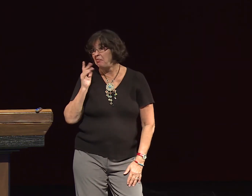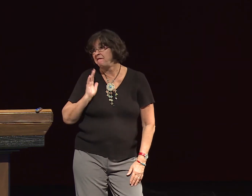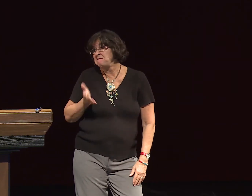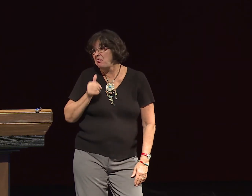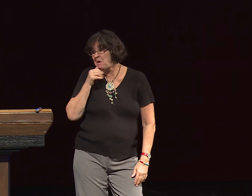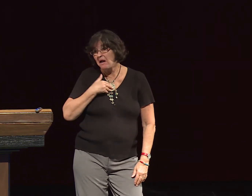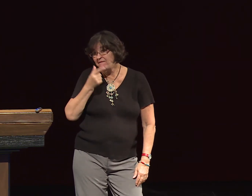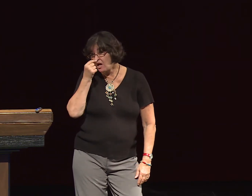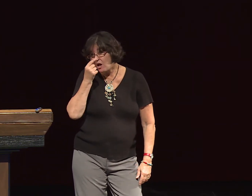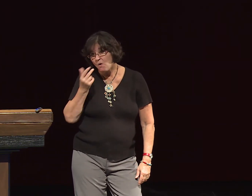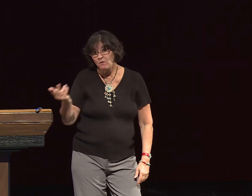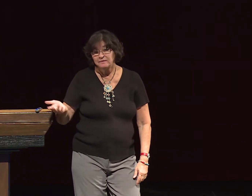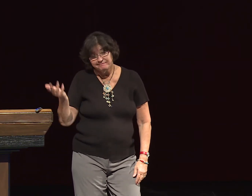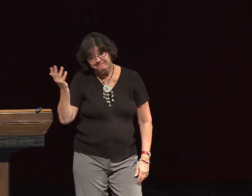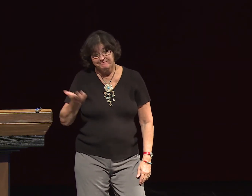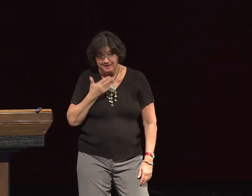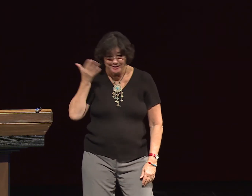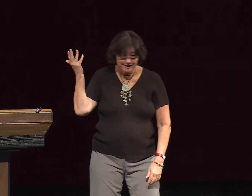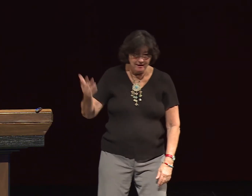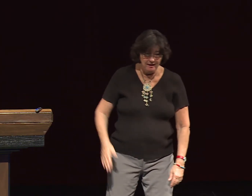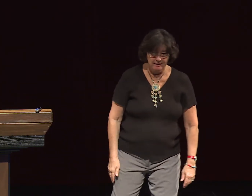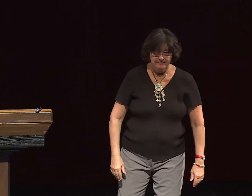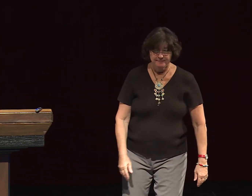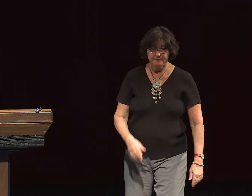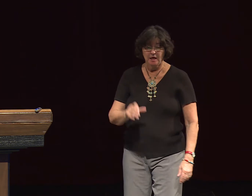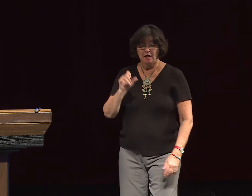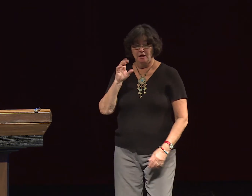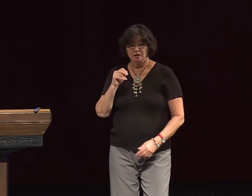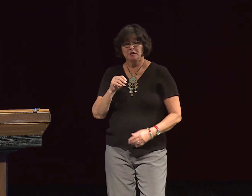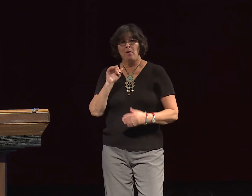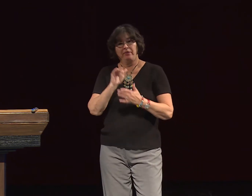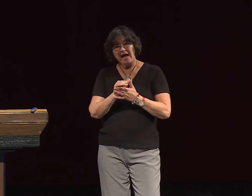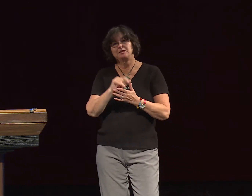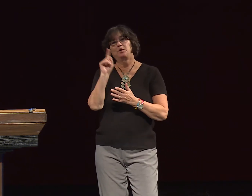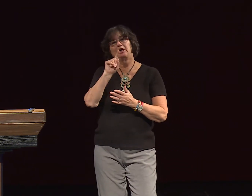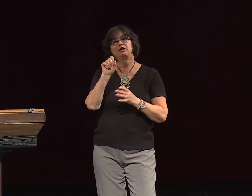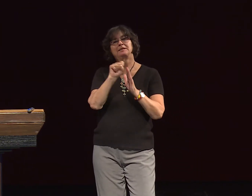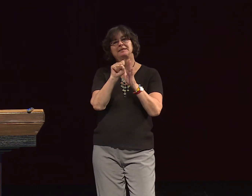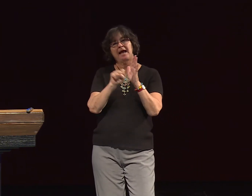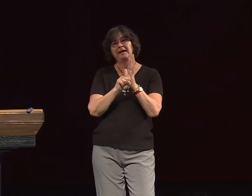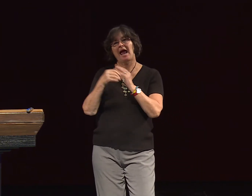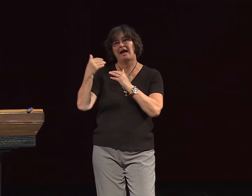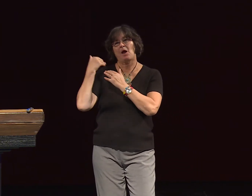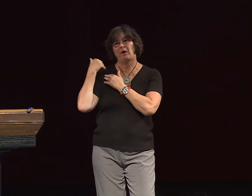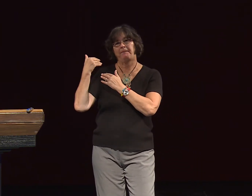and we think, you know, "Well, they're doing fine. "They're not sick." So we just leave them be.